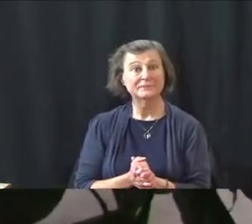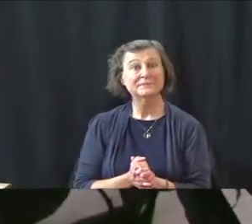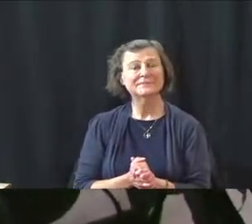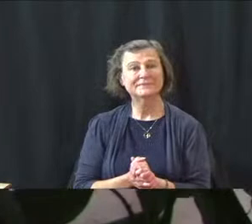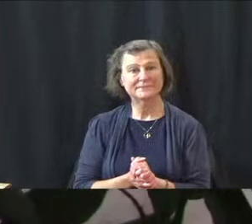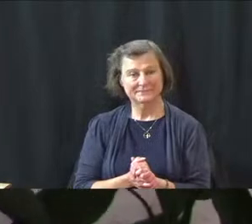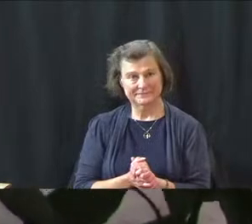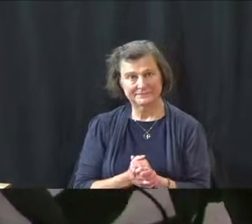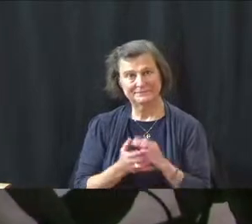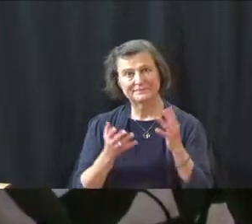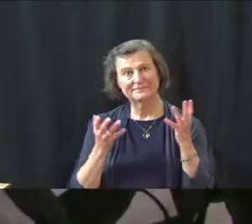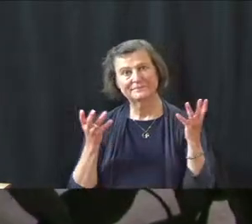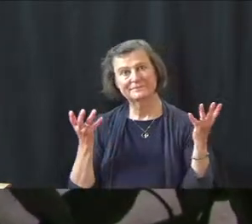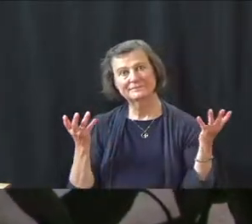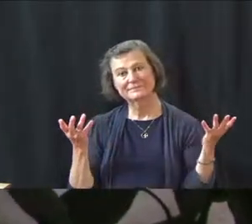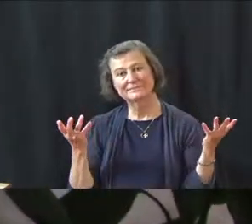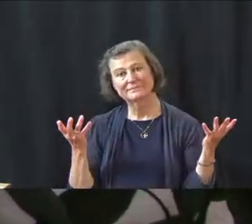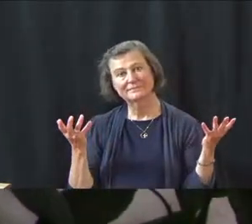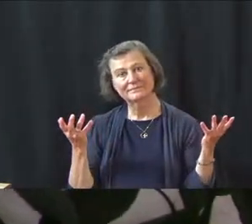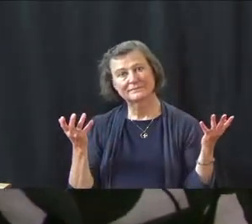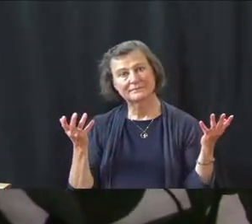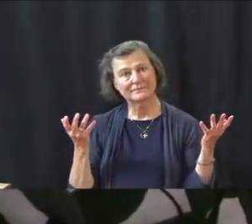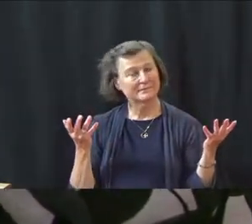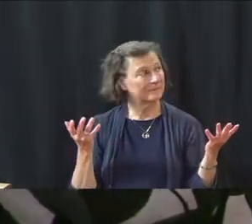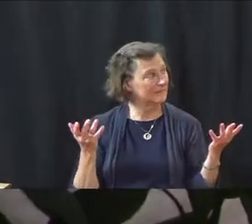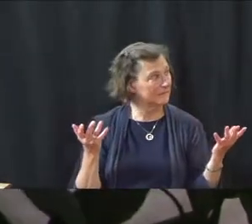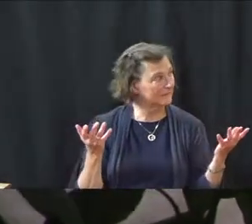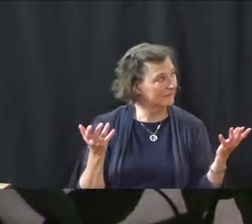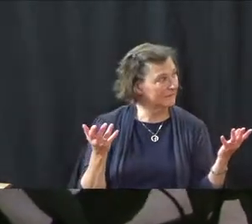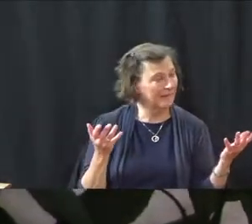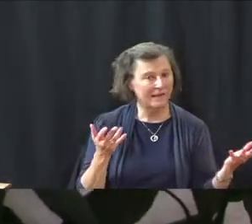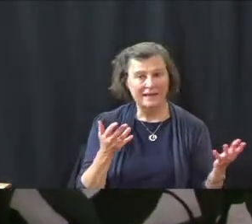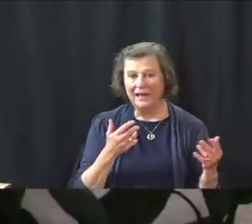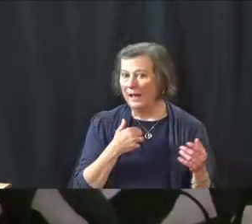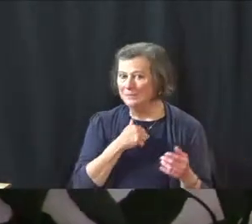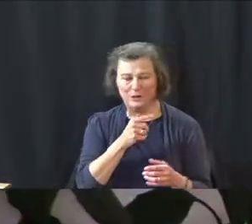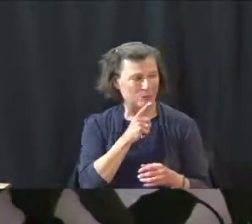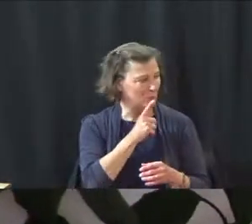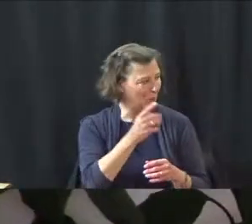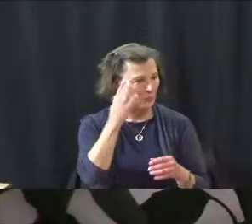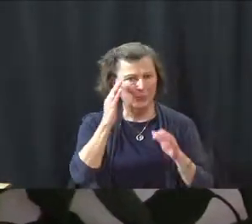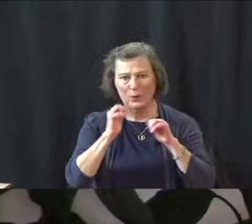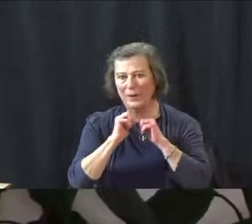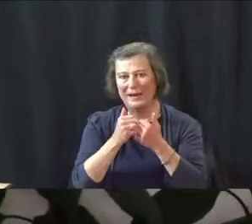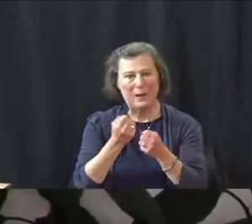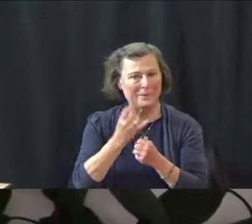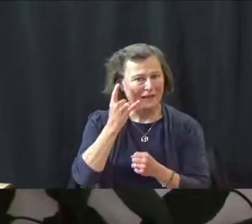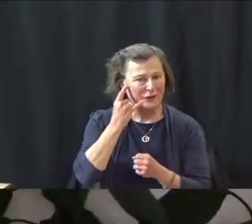Well, I’m not sure I can show you how to make the call, Gloria. I’m not very good at those things either. That was a great reading.